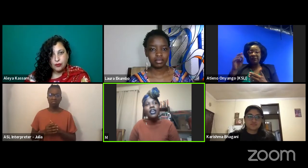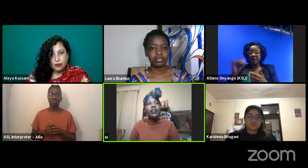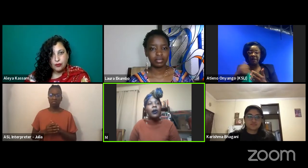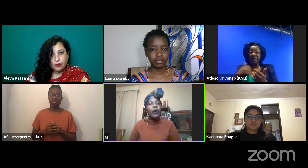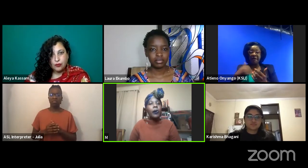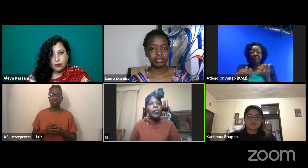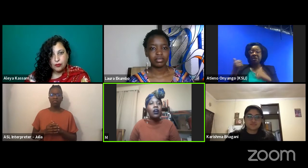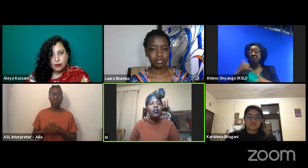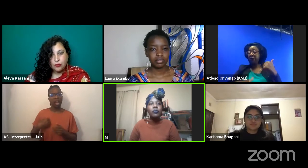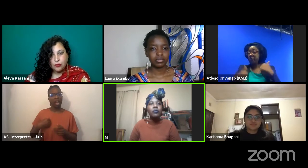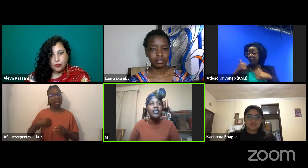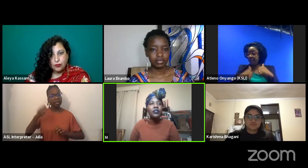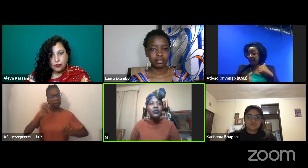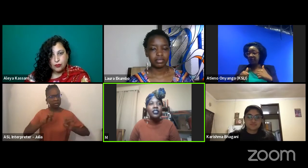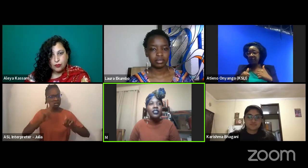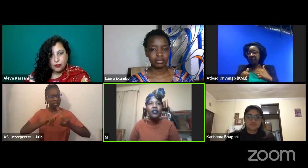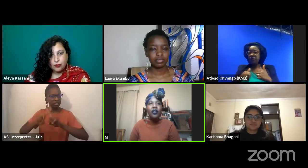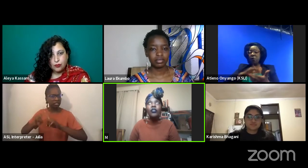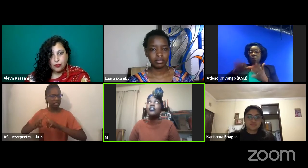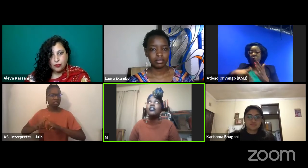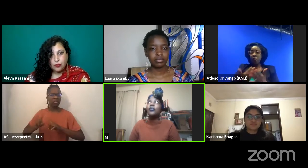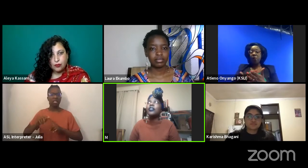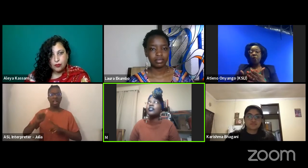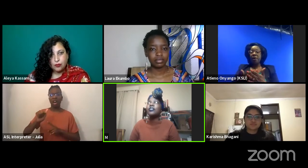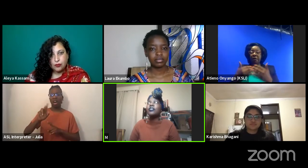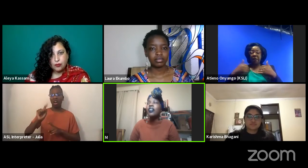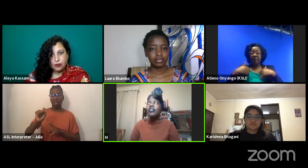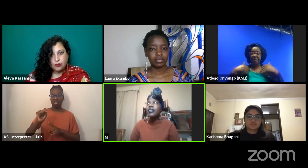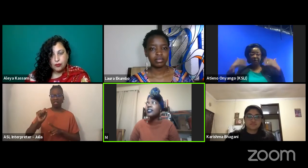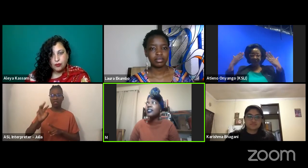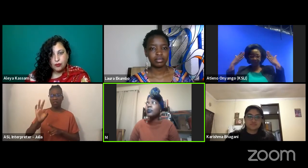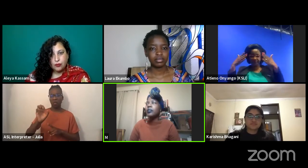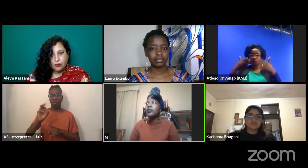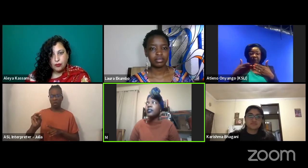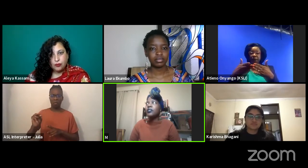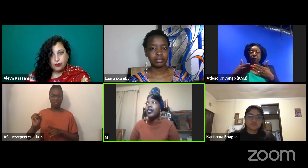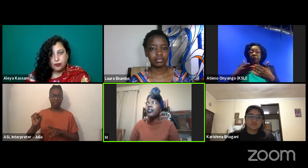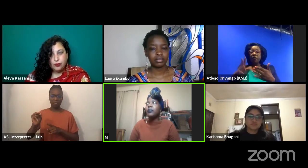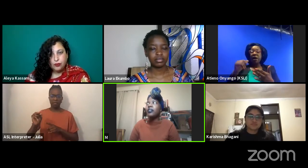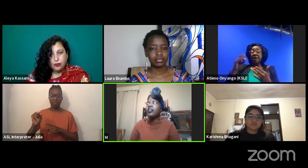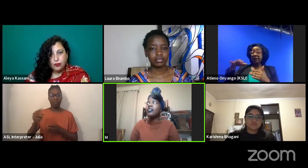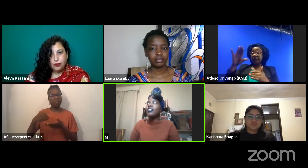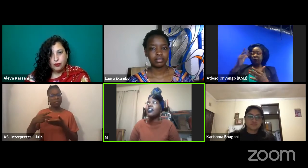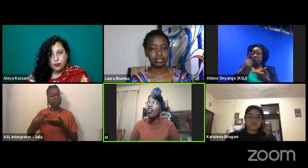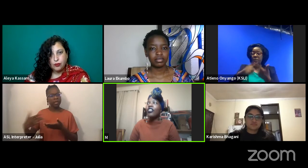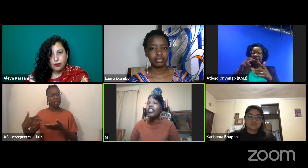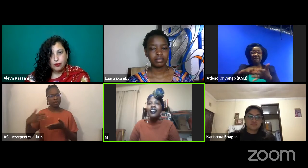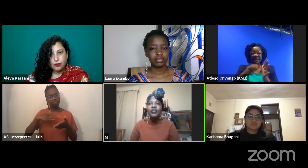and all of them tend to center around questions of otherness and what it means to kinda being on the edge